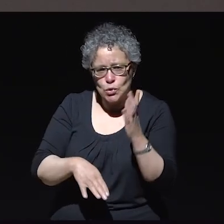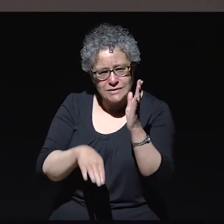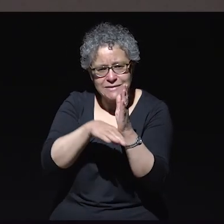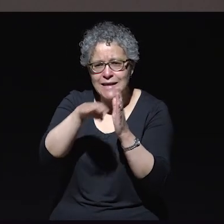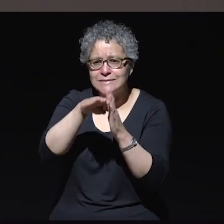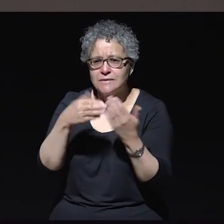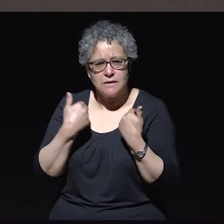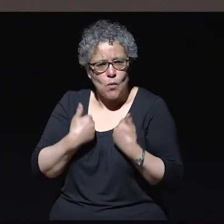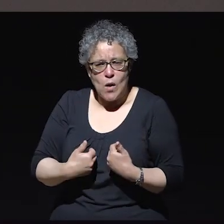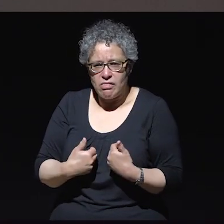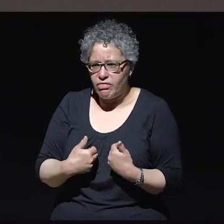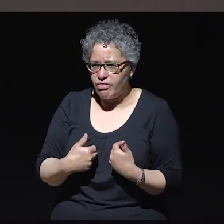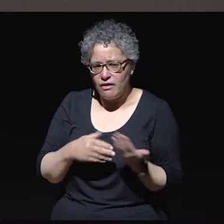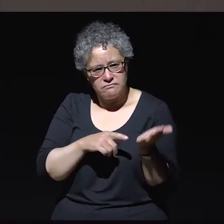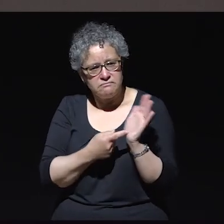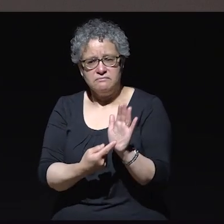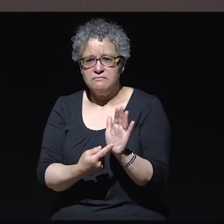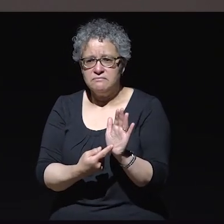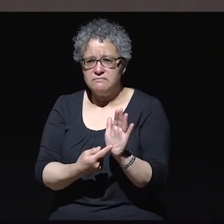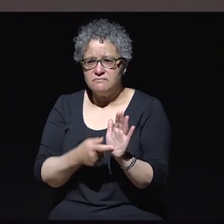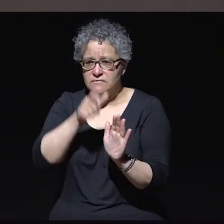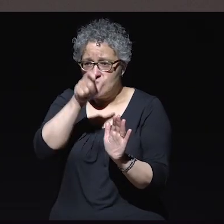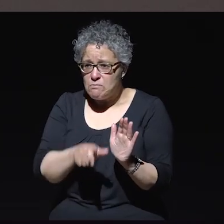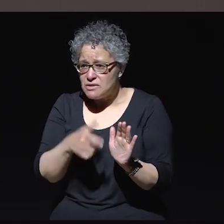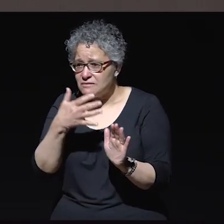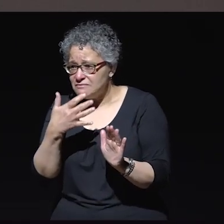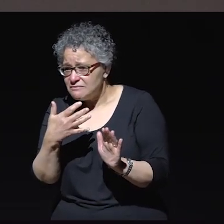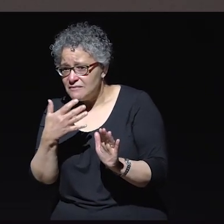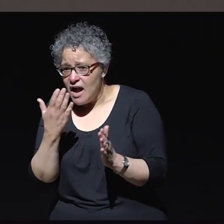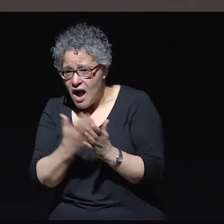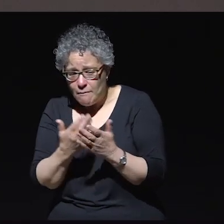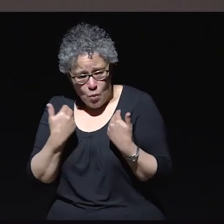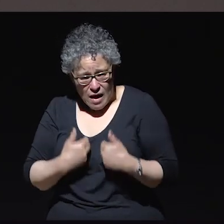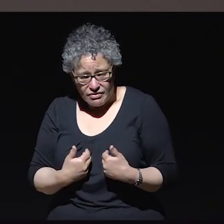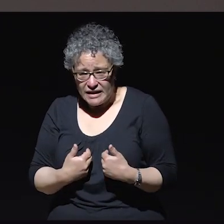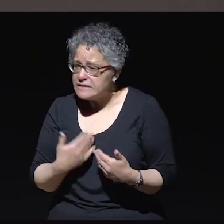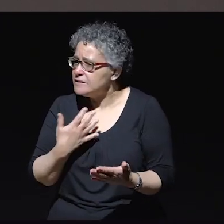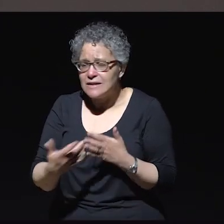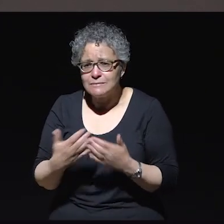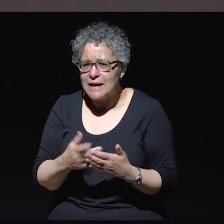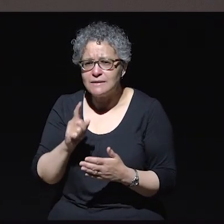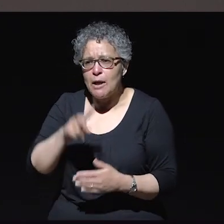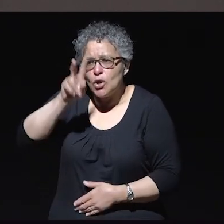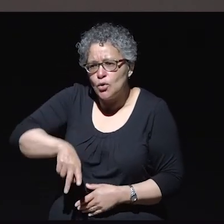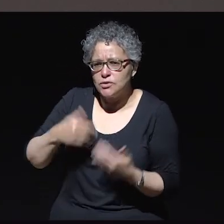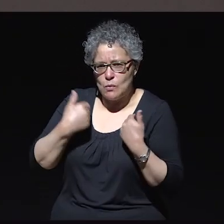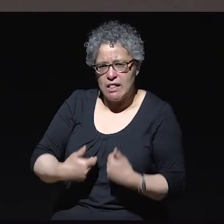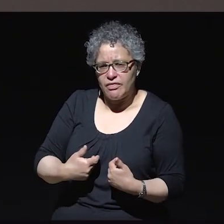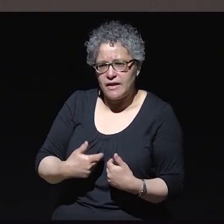even if the sitter has social status or wealth themselves, is really what Gainesville was learning